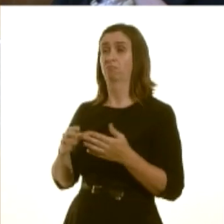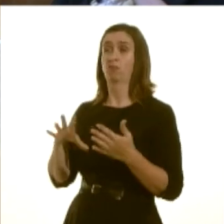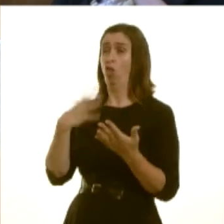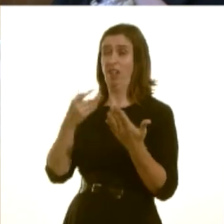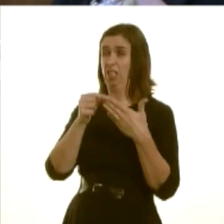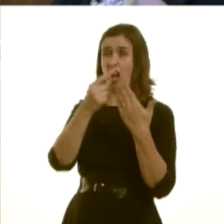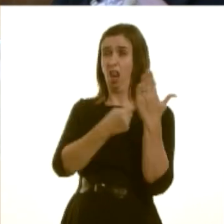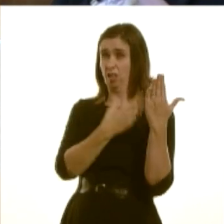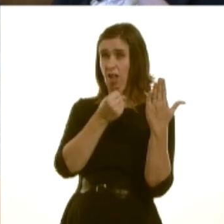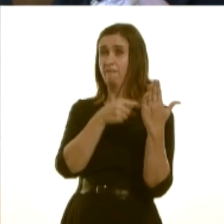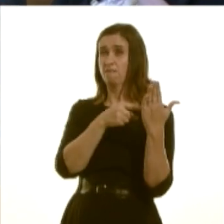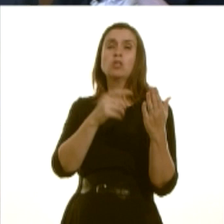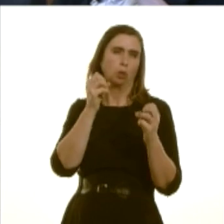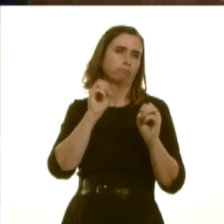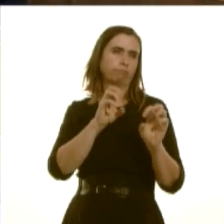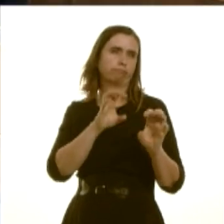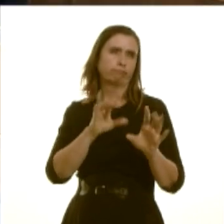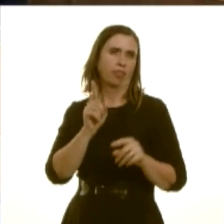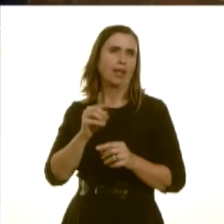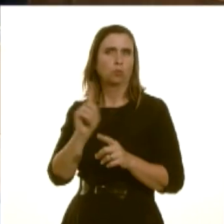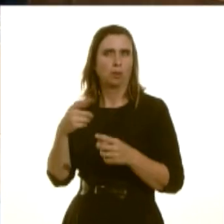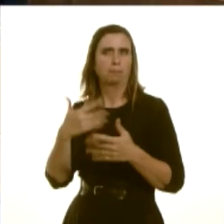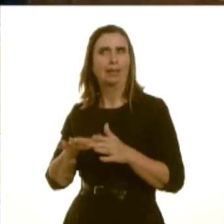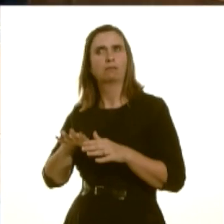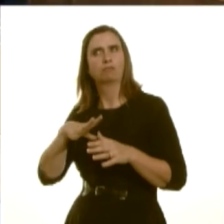Those are some examples of proposals for the future.